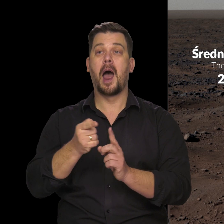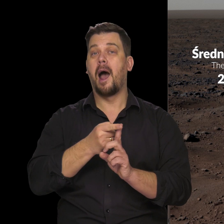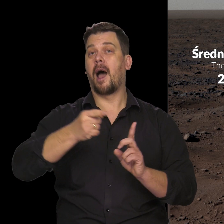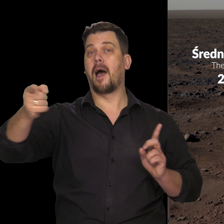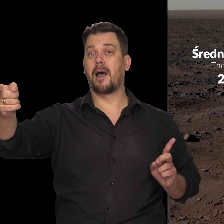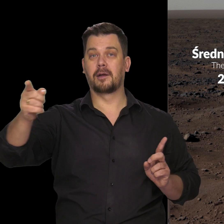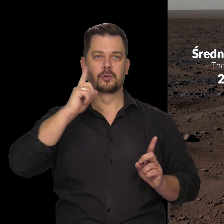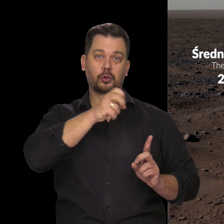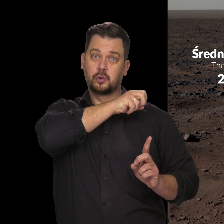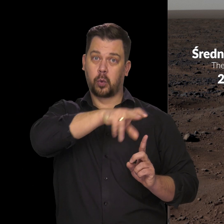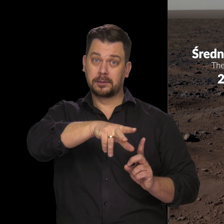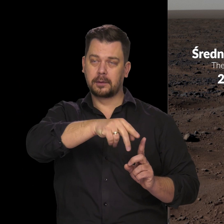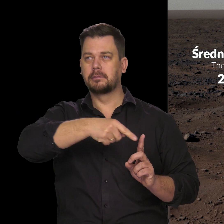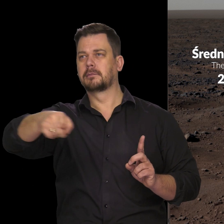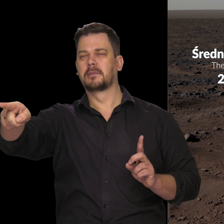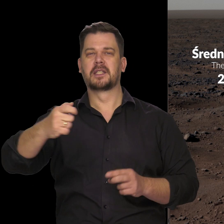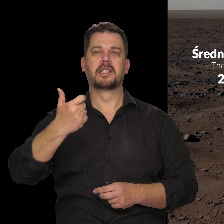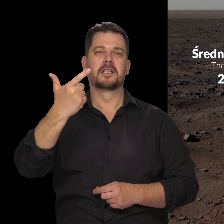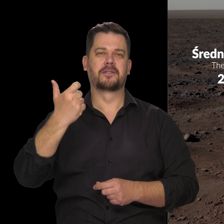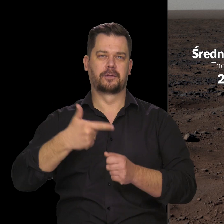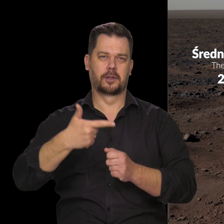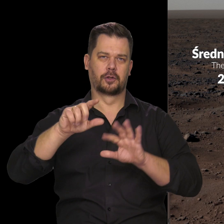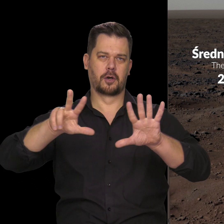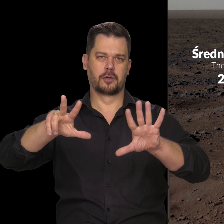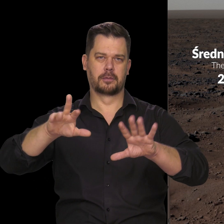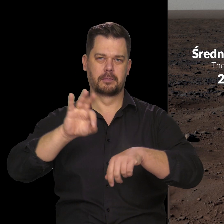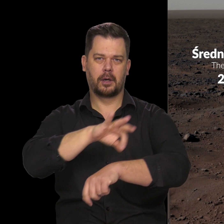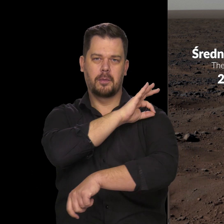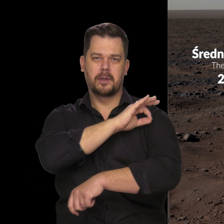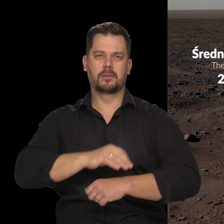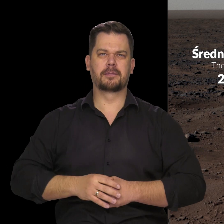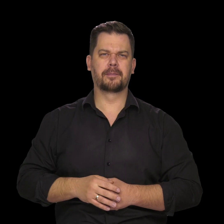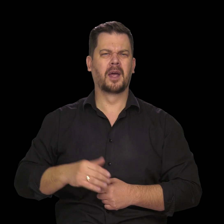The average distance of Mars from the Sun is 228 million kilometers.